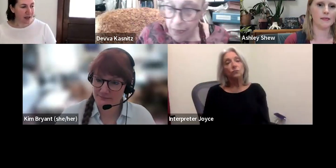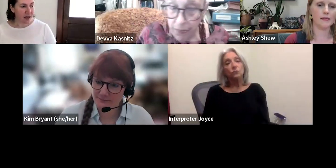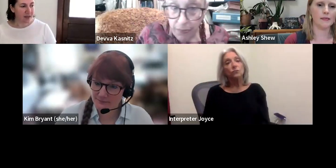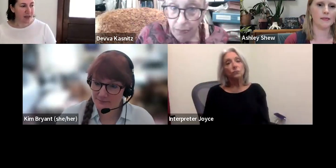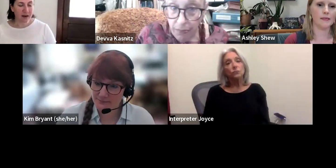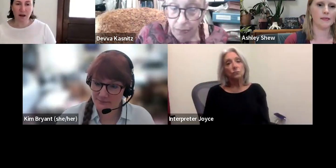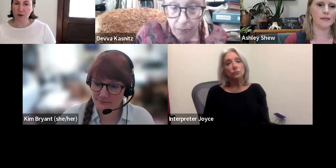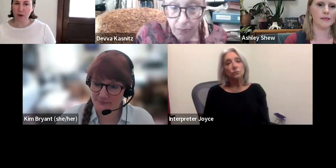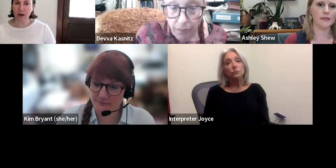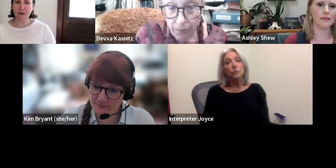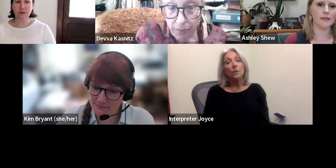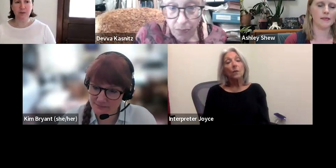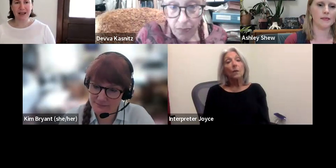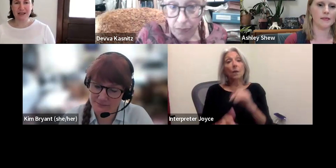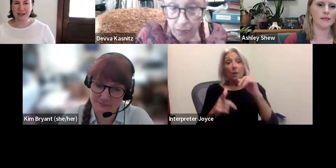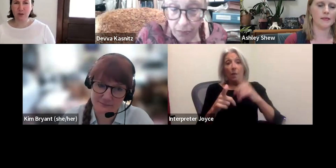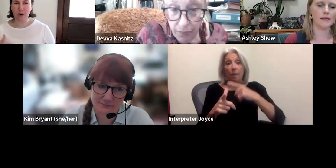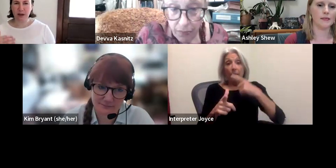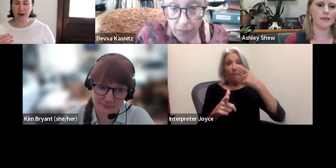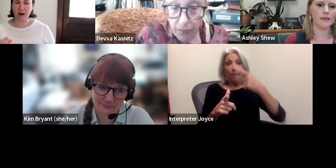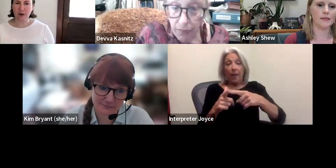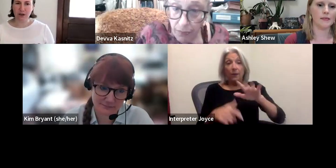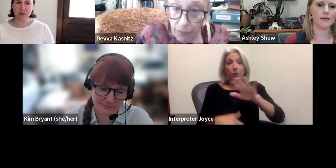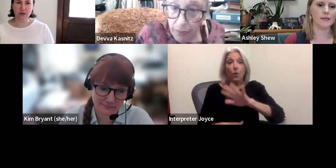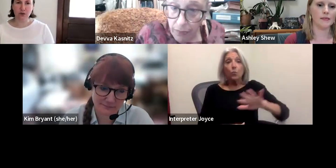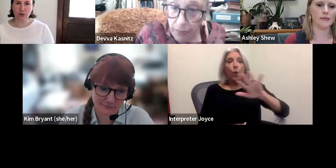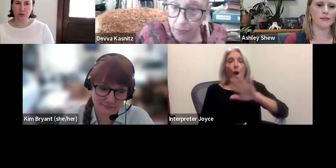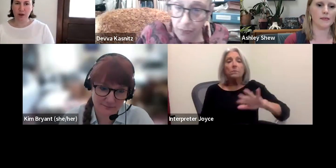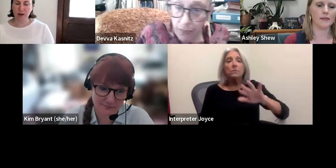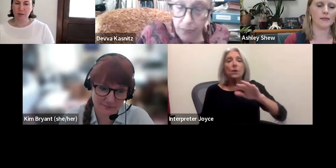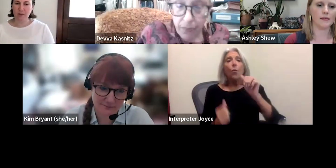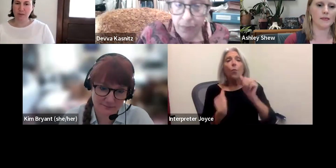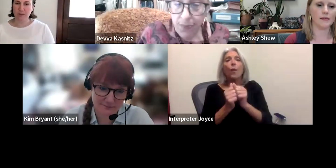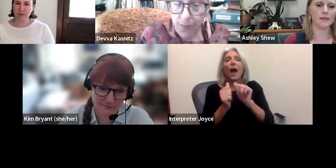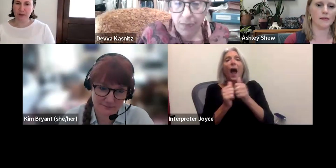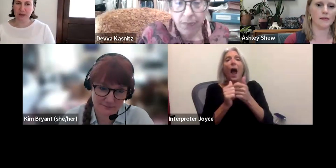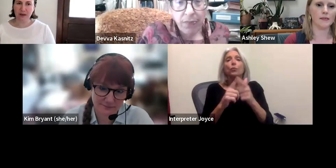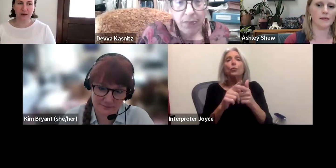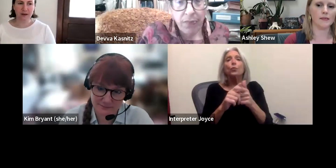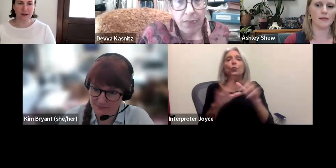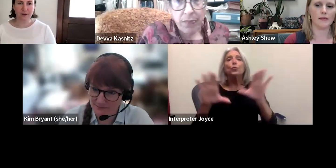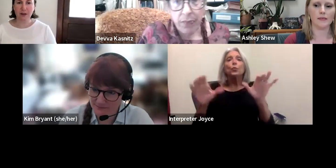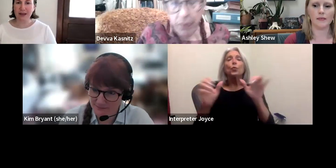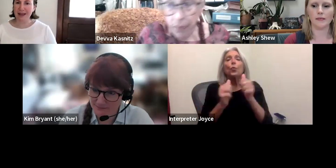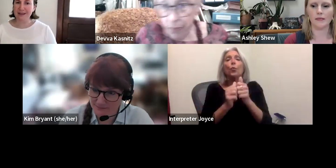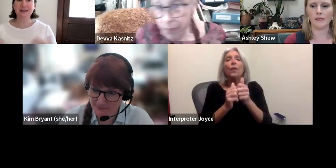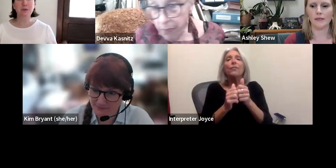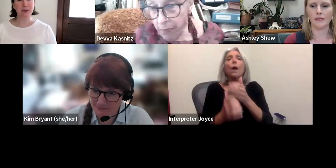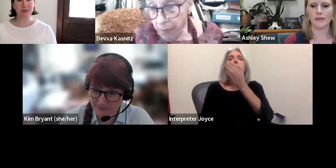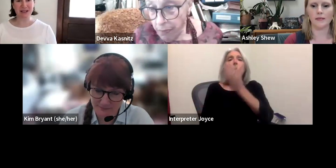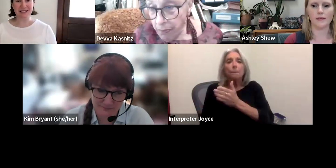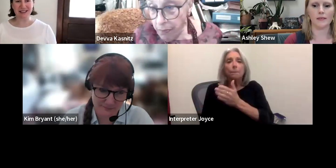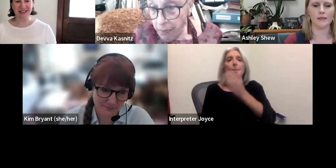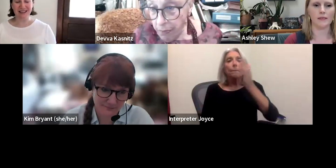And then around pacing, we are going to be following a deliberate pacing